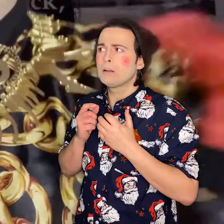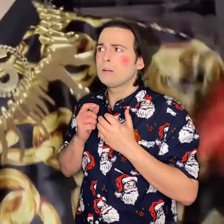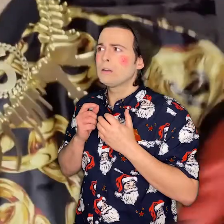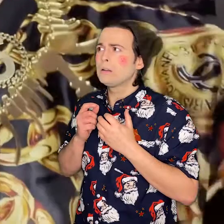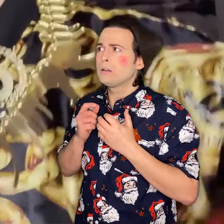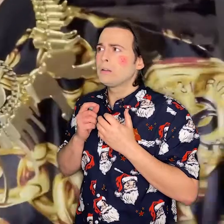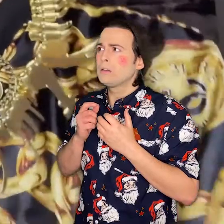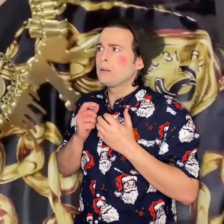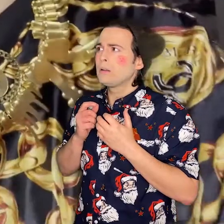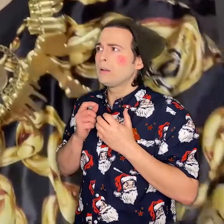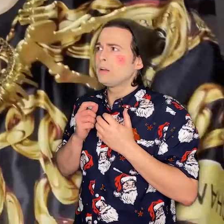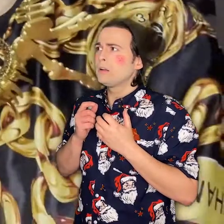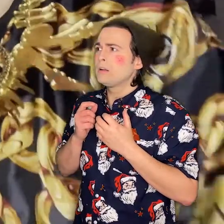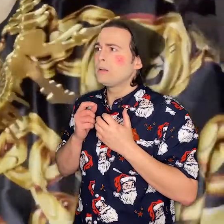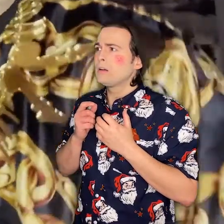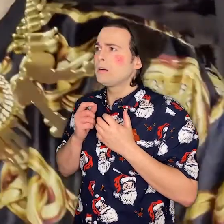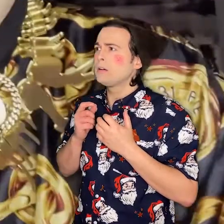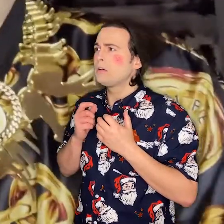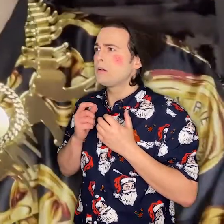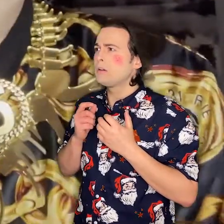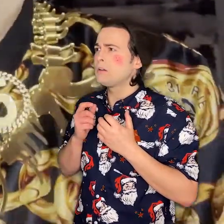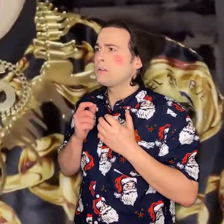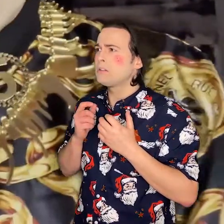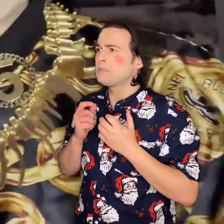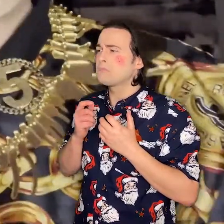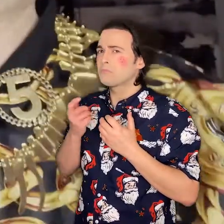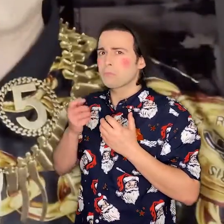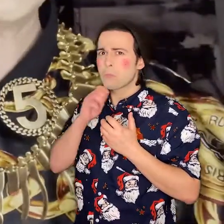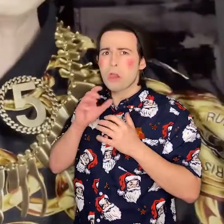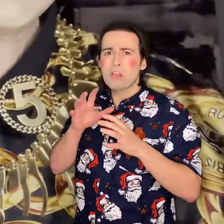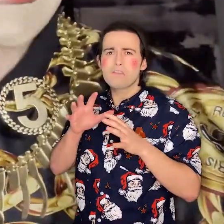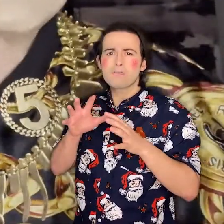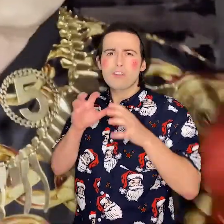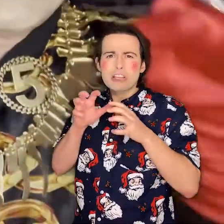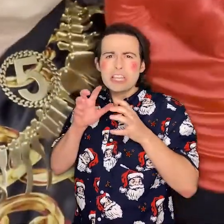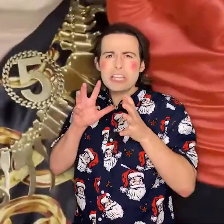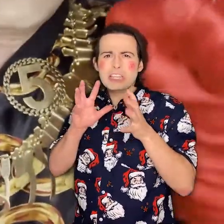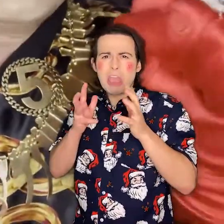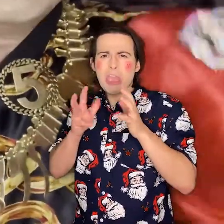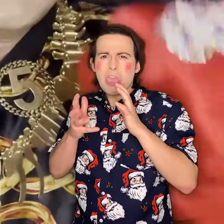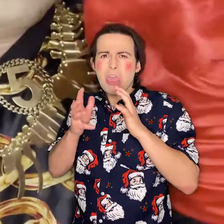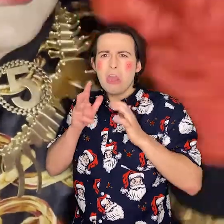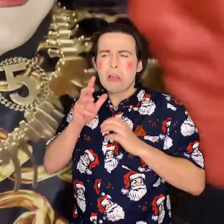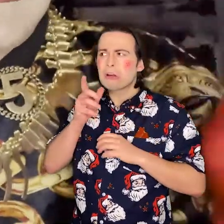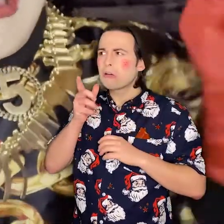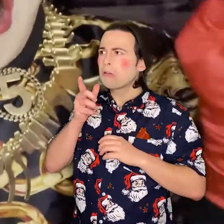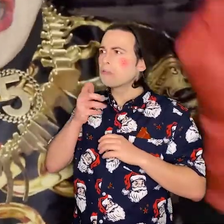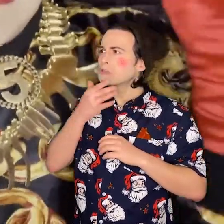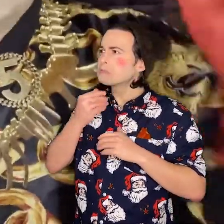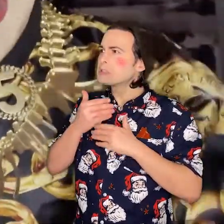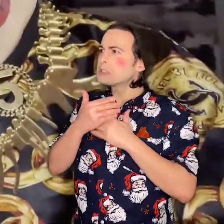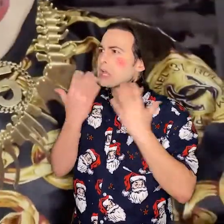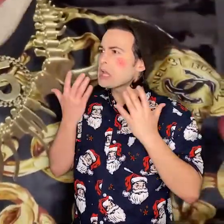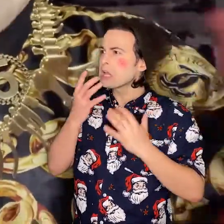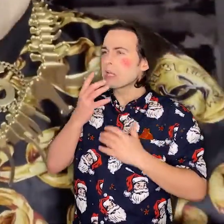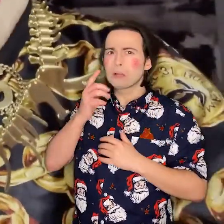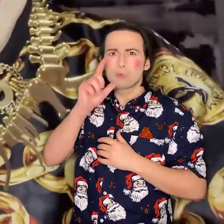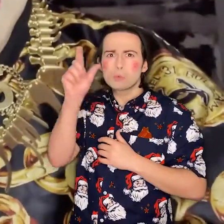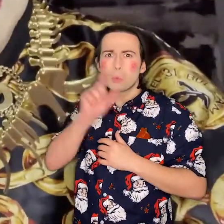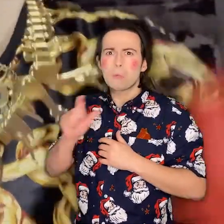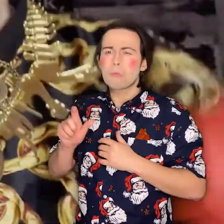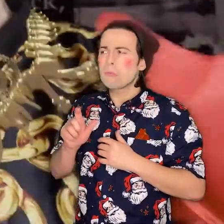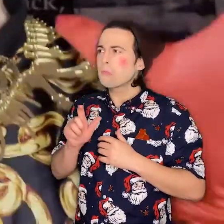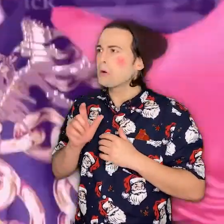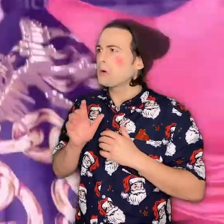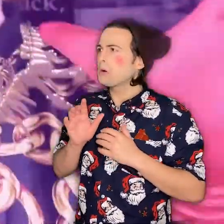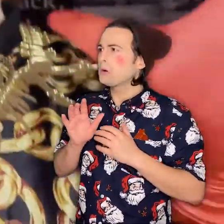Judy - This Christmas, I'll freeze every charcter in Pantoland inside zoom for all eternity!!! EVIL LAUGH